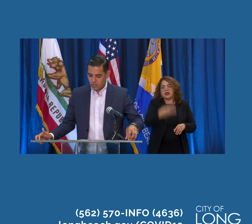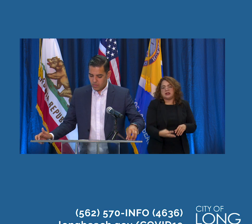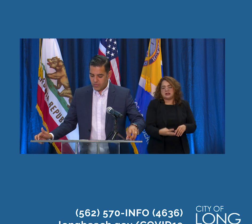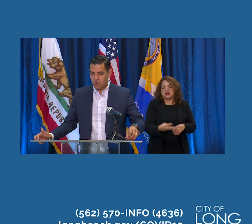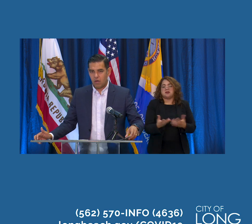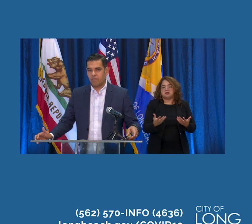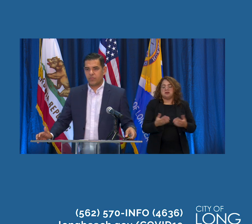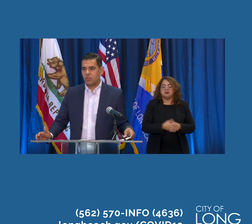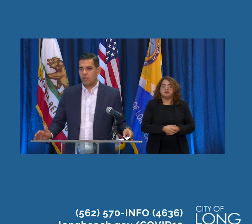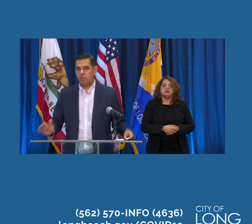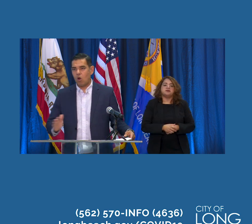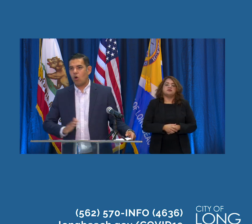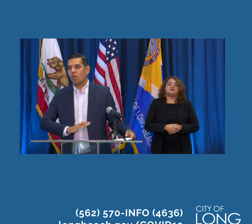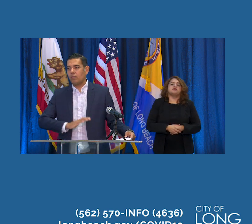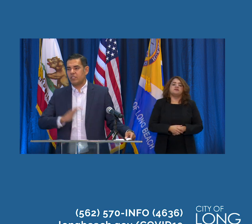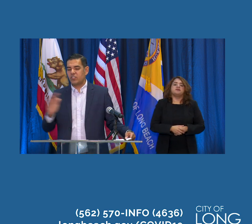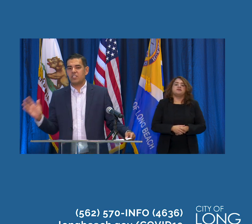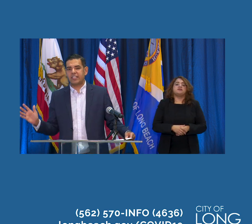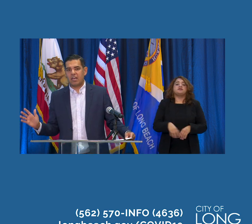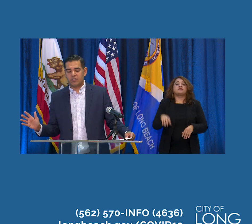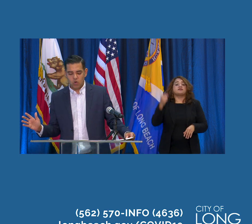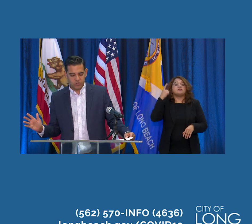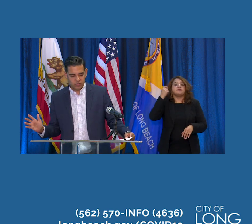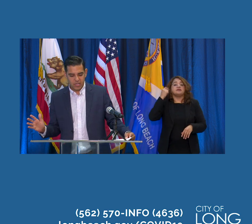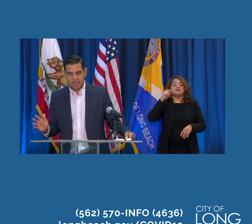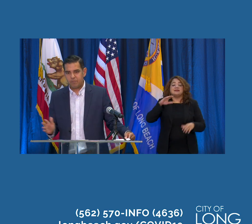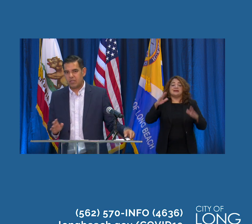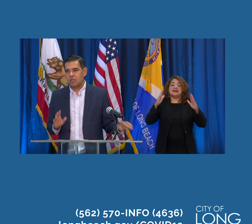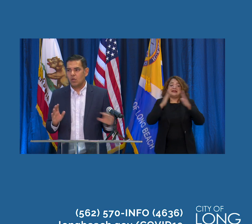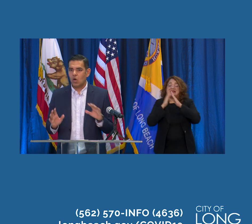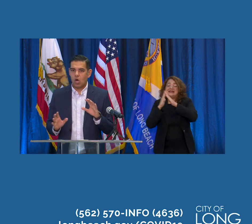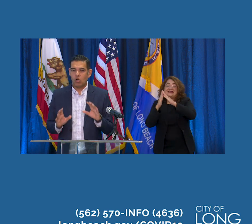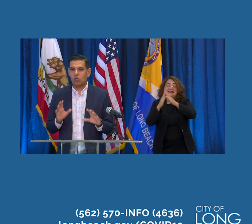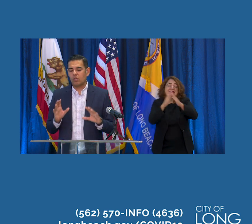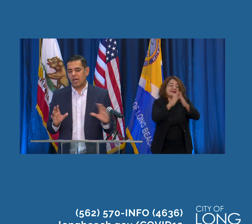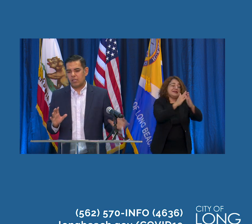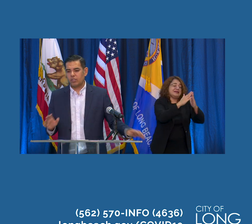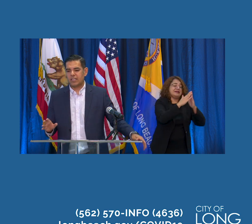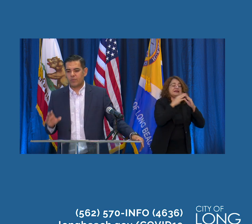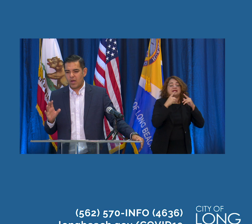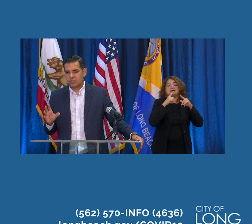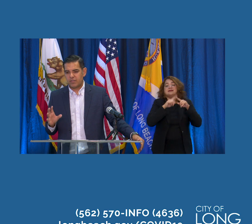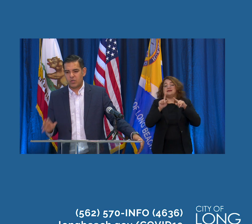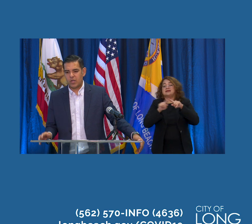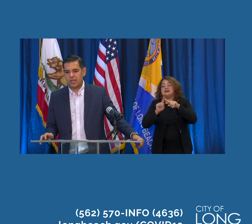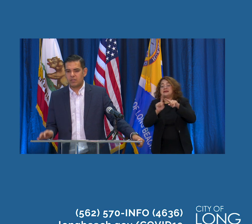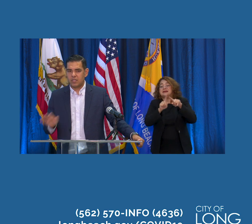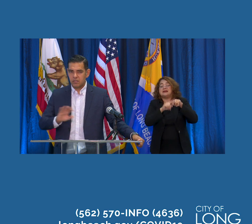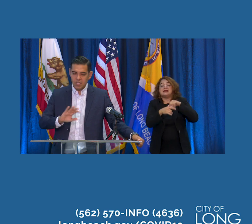There, all cities across the State have been all looking at their positivity rate, and